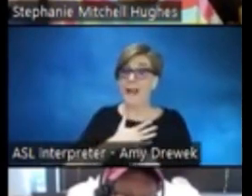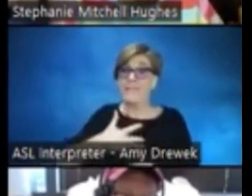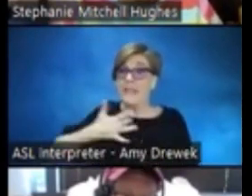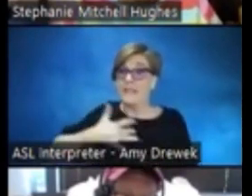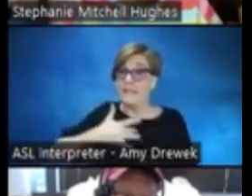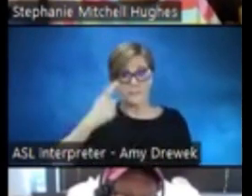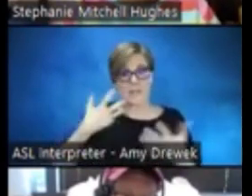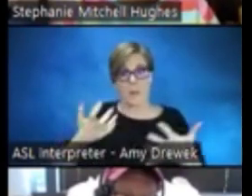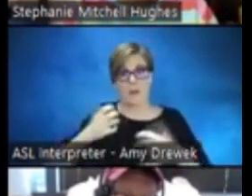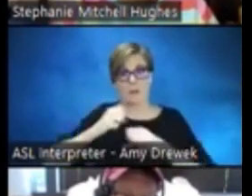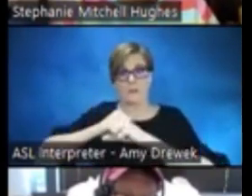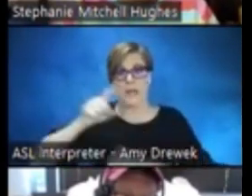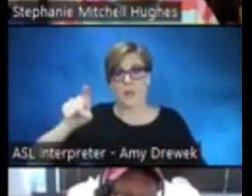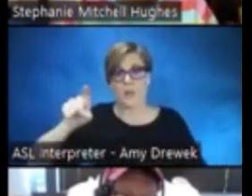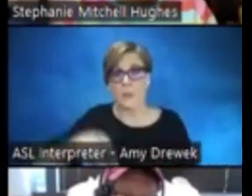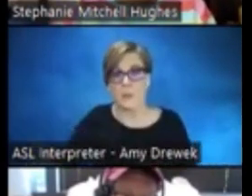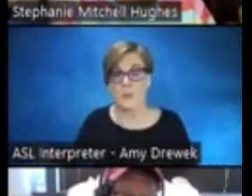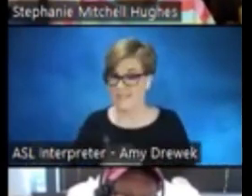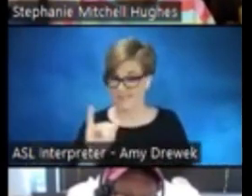I LISTED -- THAT IS MY NUMBER ONE.